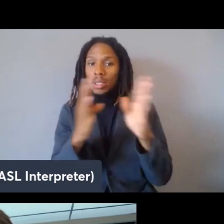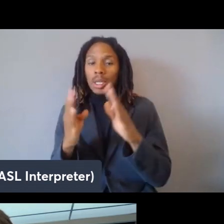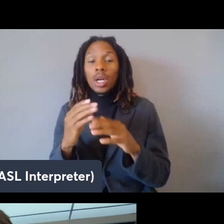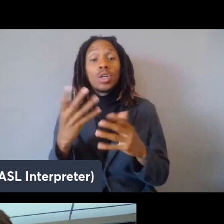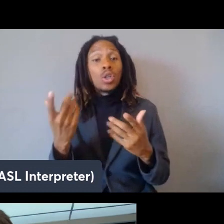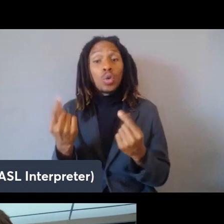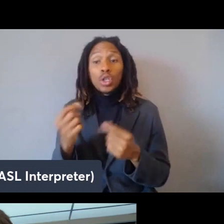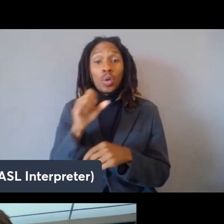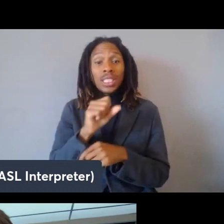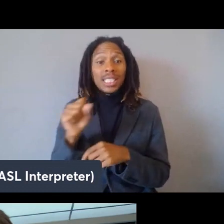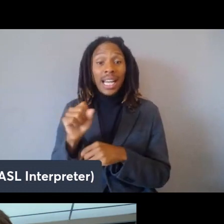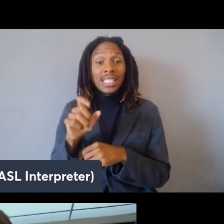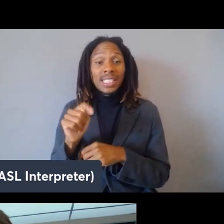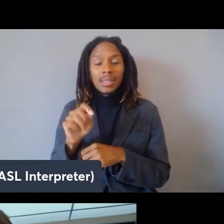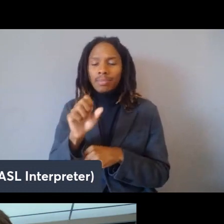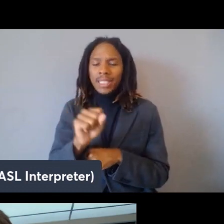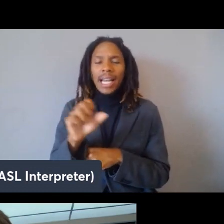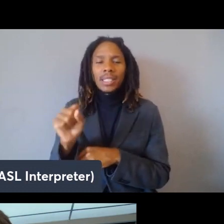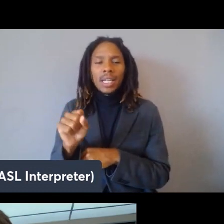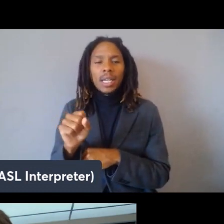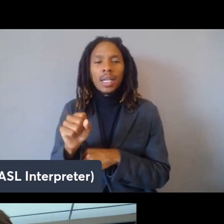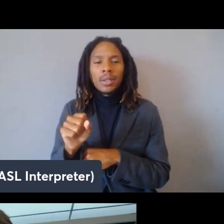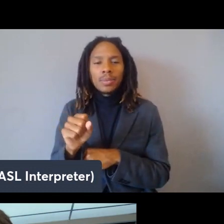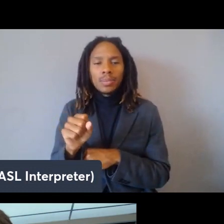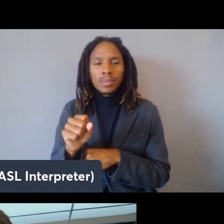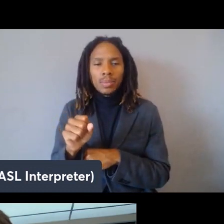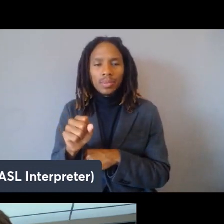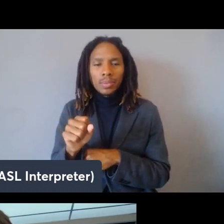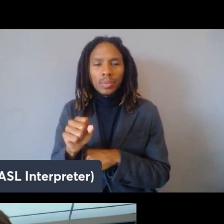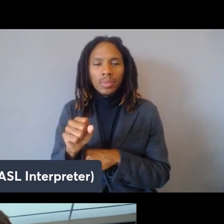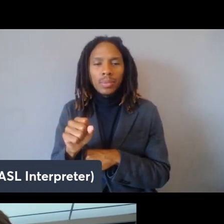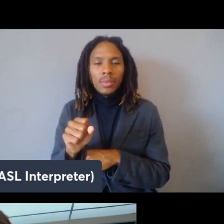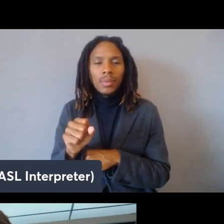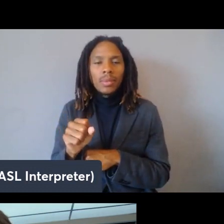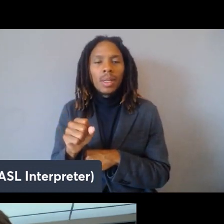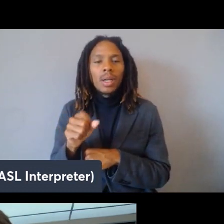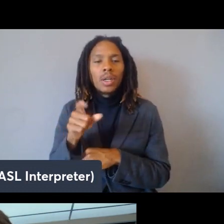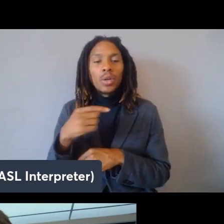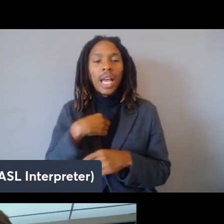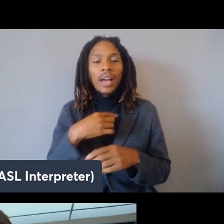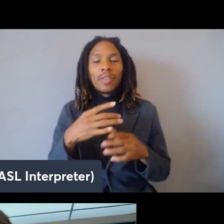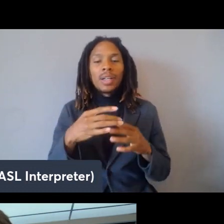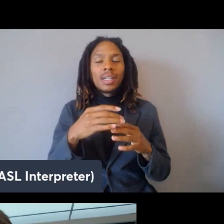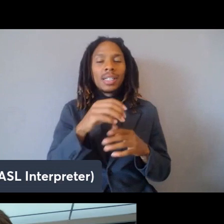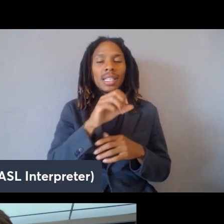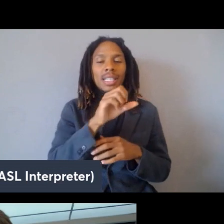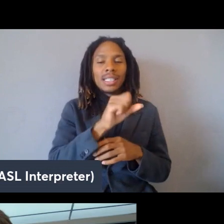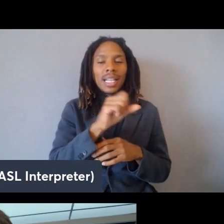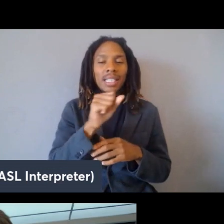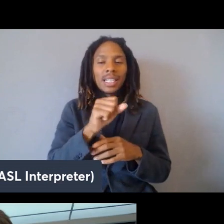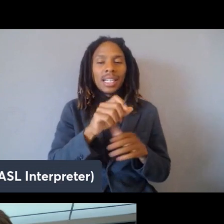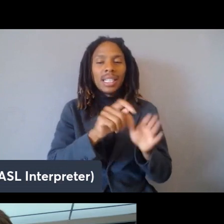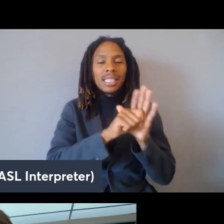is you can provision, you can have let's say a leader stack template where you're creating that depends on dependency